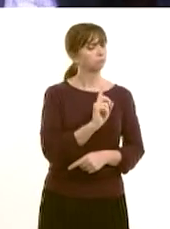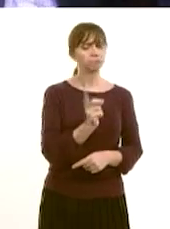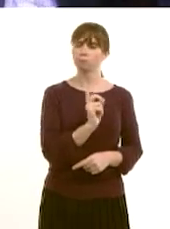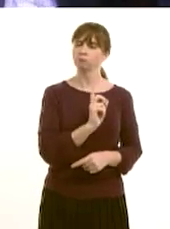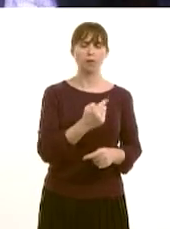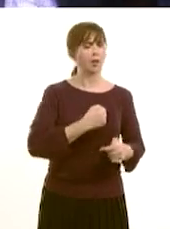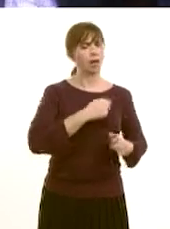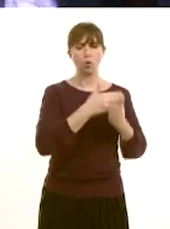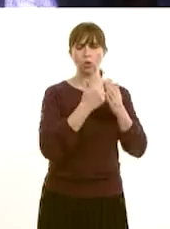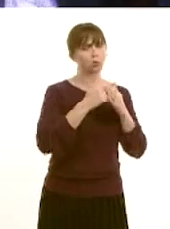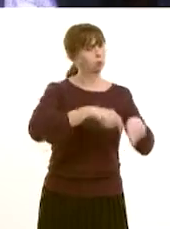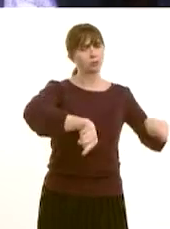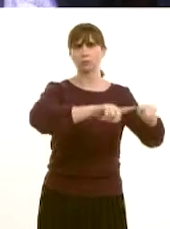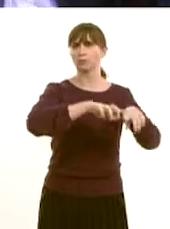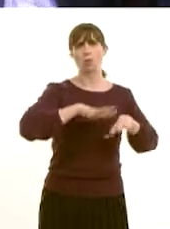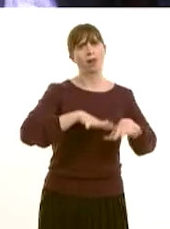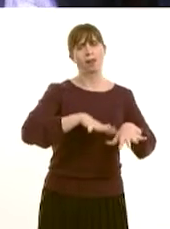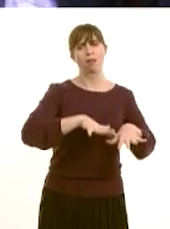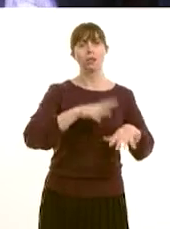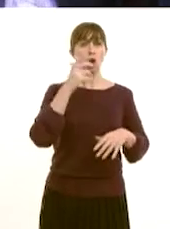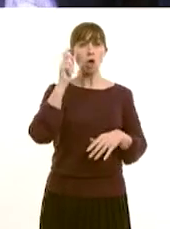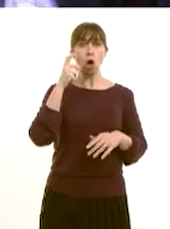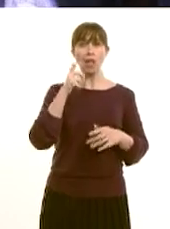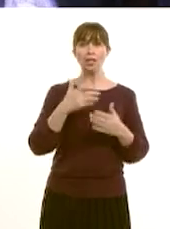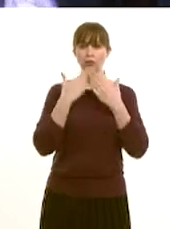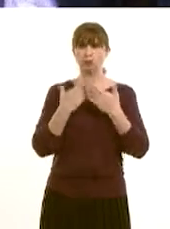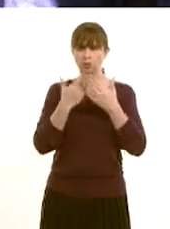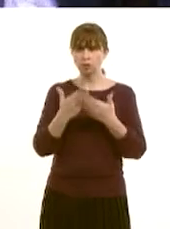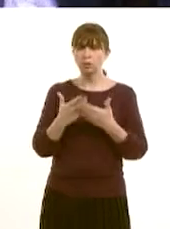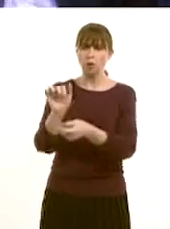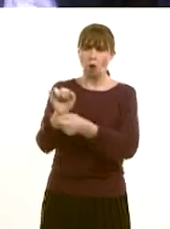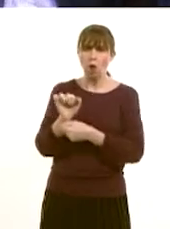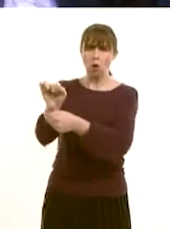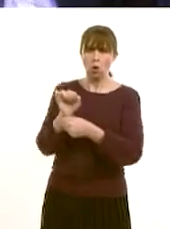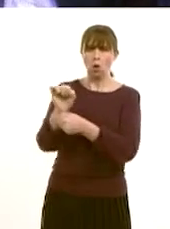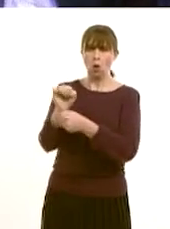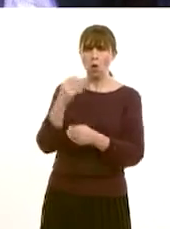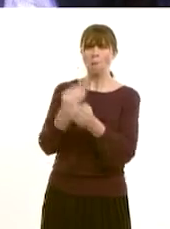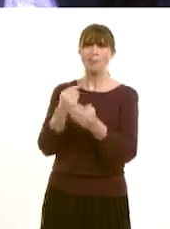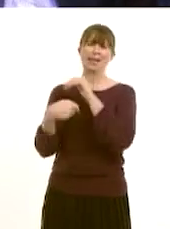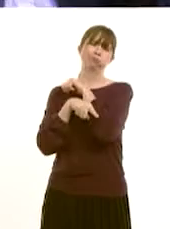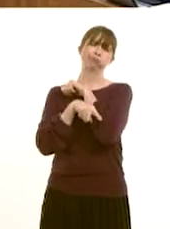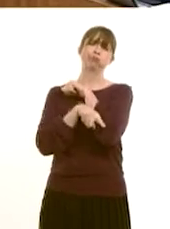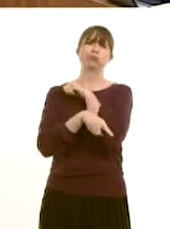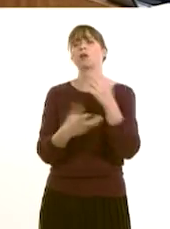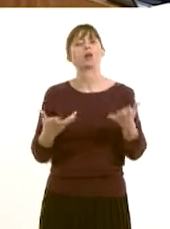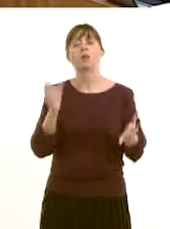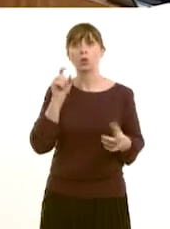students in a position where they leave college with enormous levels of debt. Thatís exactly what his party and he want to do.